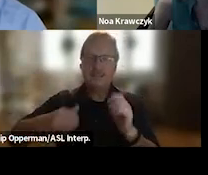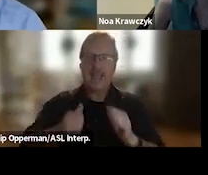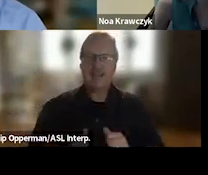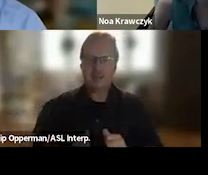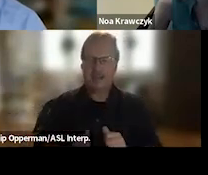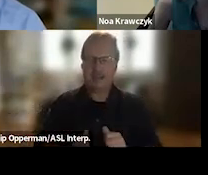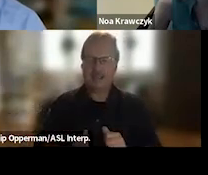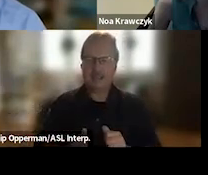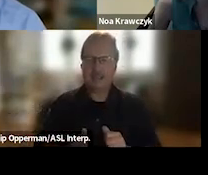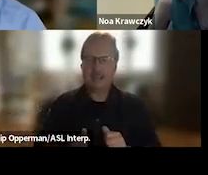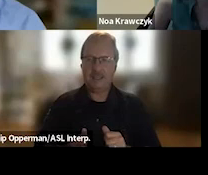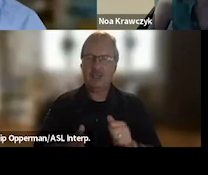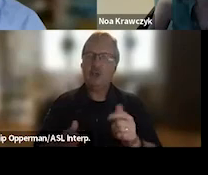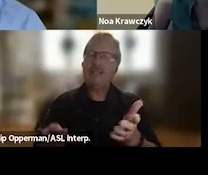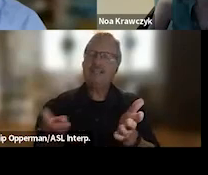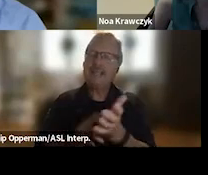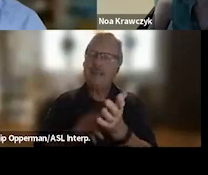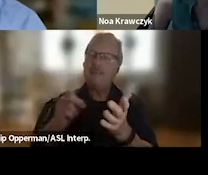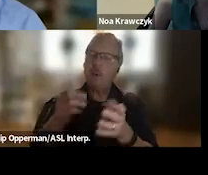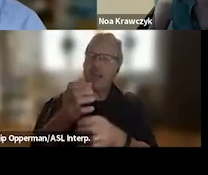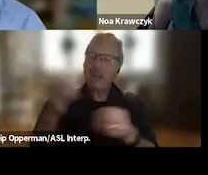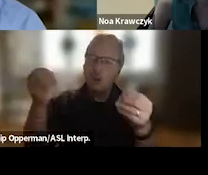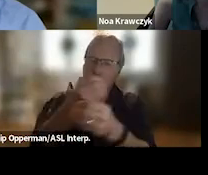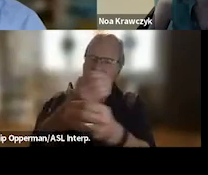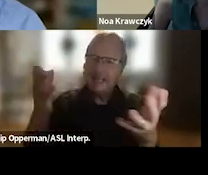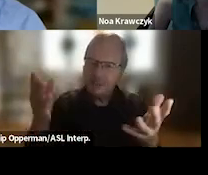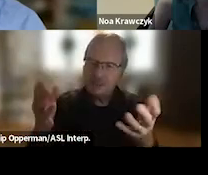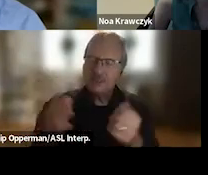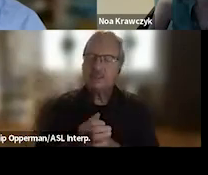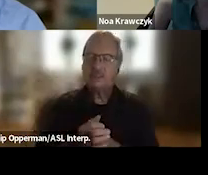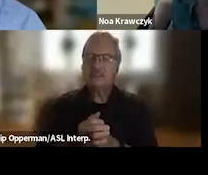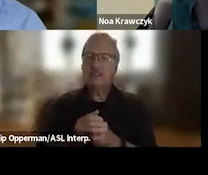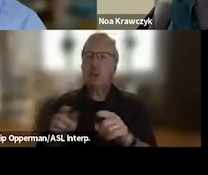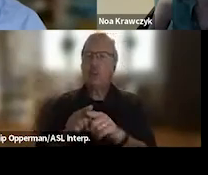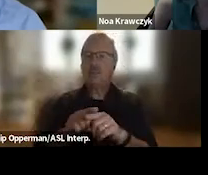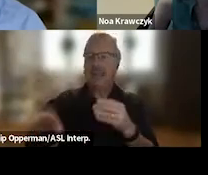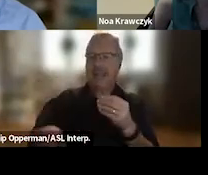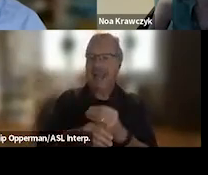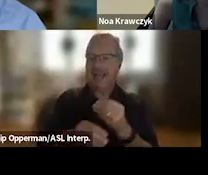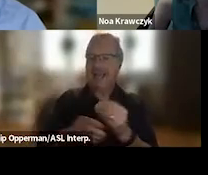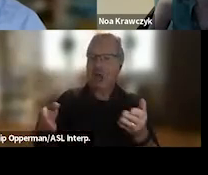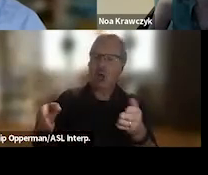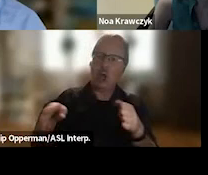to receive our notifications. We're also adding a closing poll. This is totally optional.